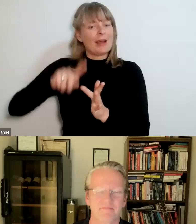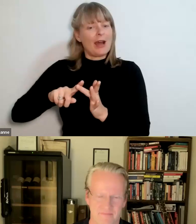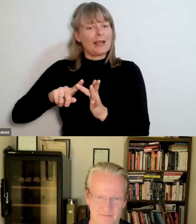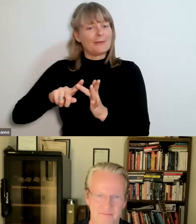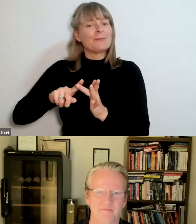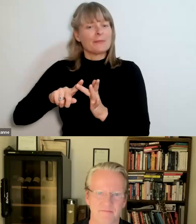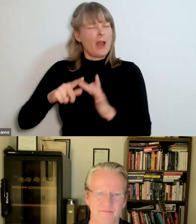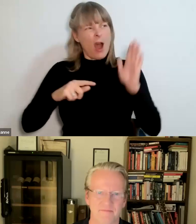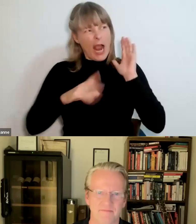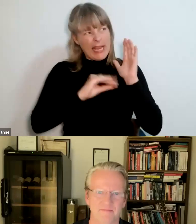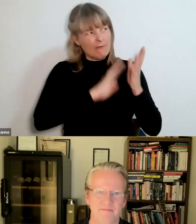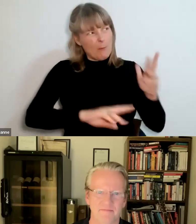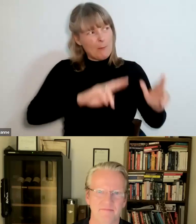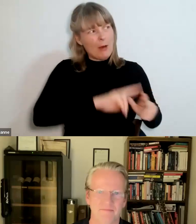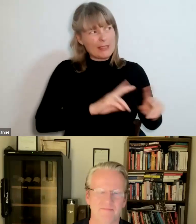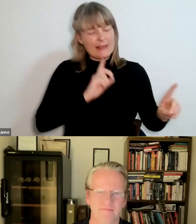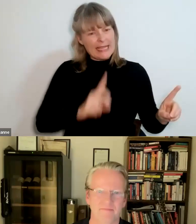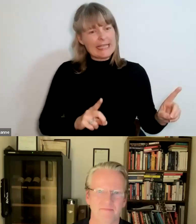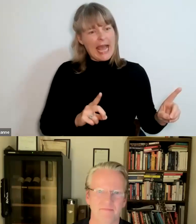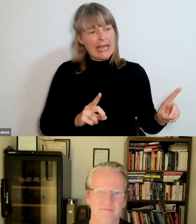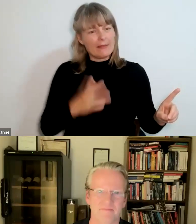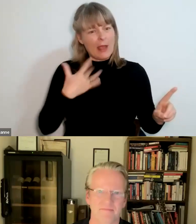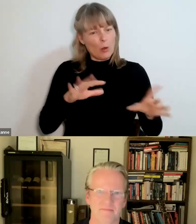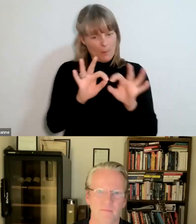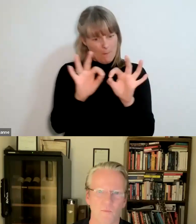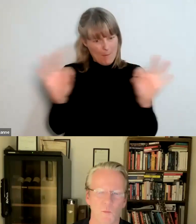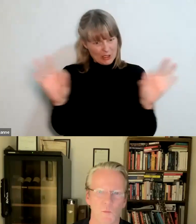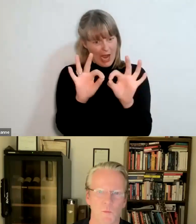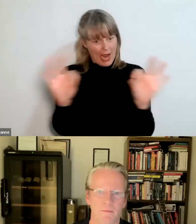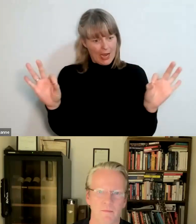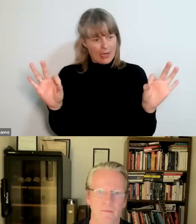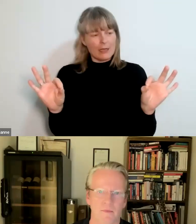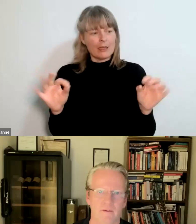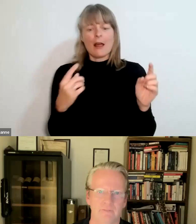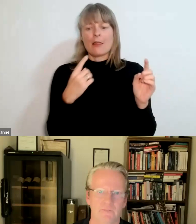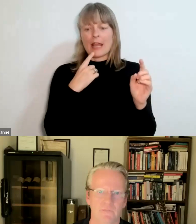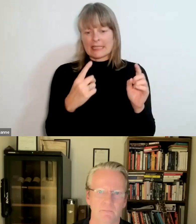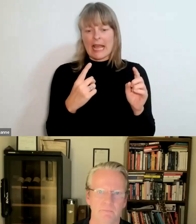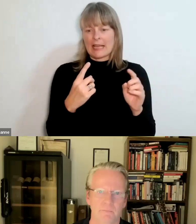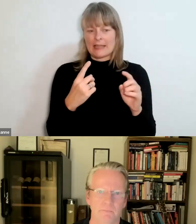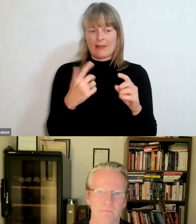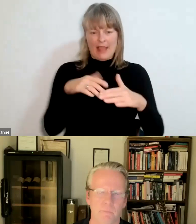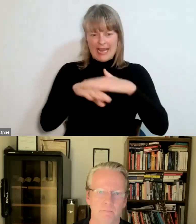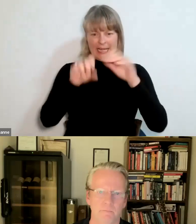calculate how many kids turned up on time. That is one of their KPIs or something. I am not an